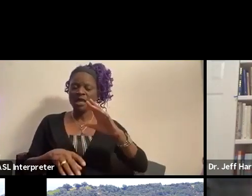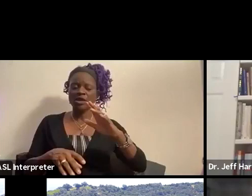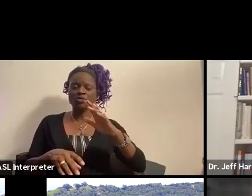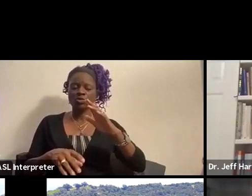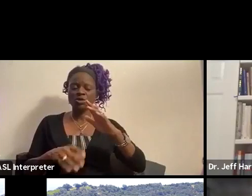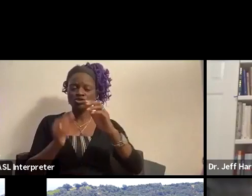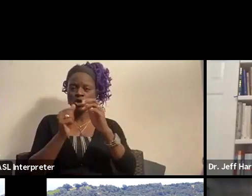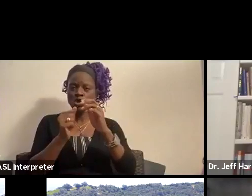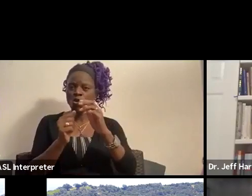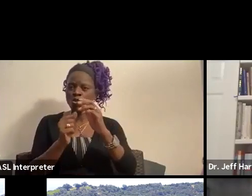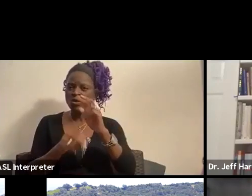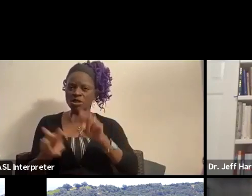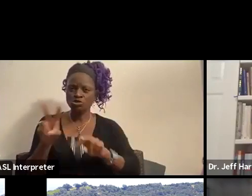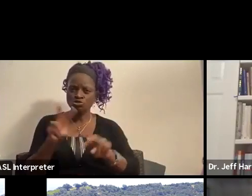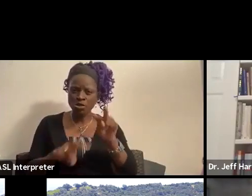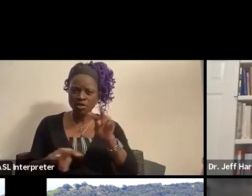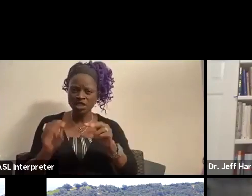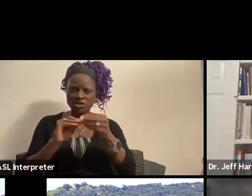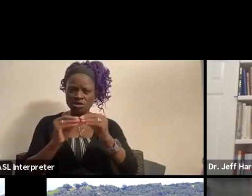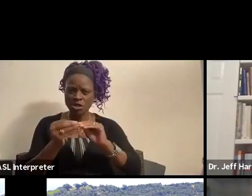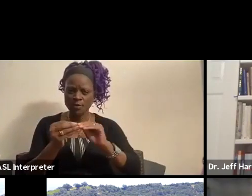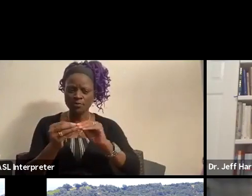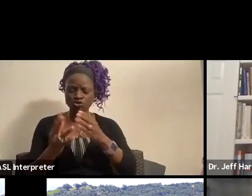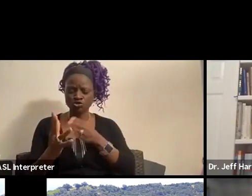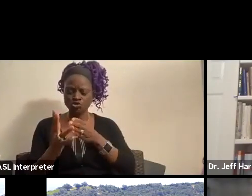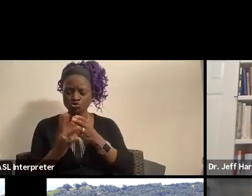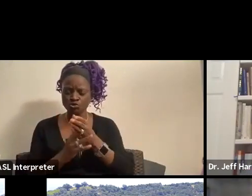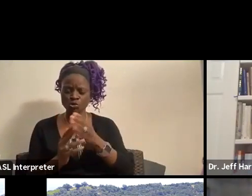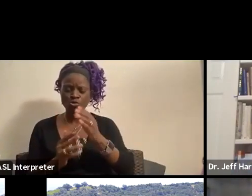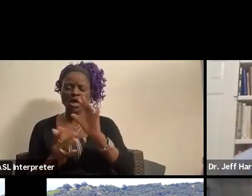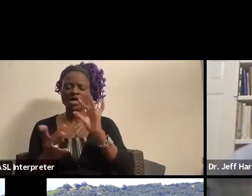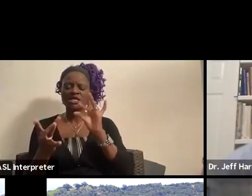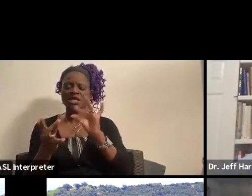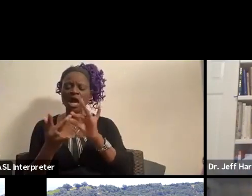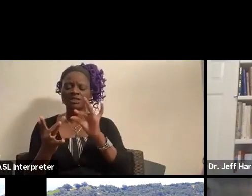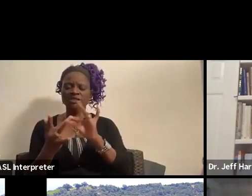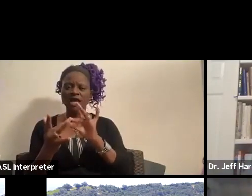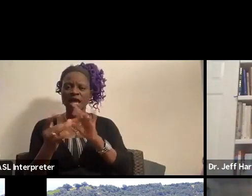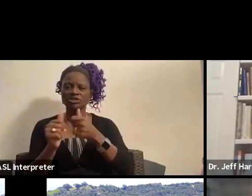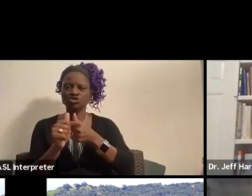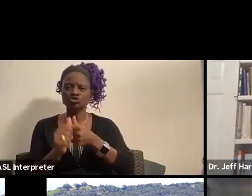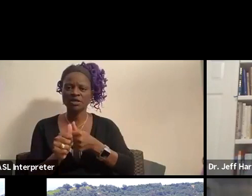get it, trying to get every single case that came across that that was confirmed